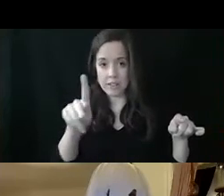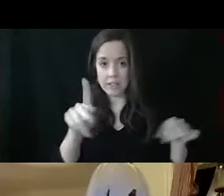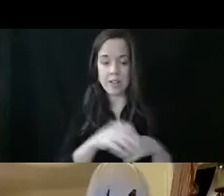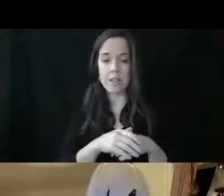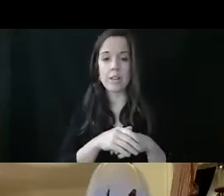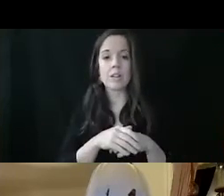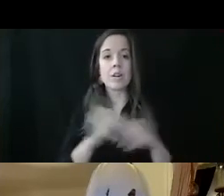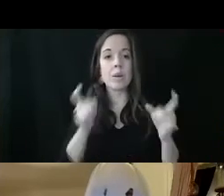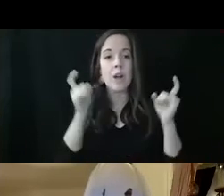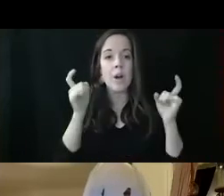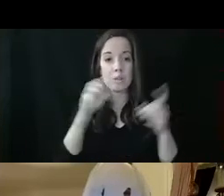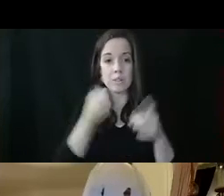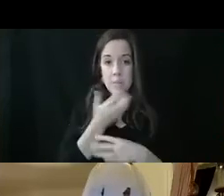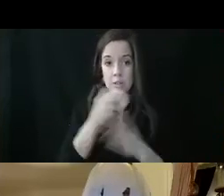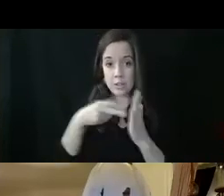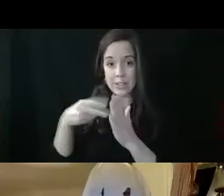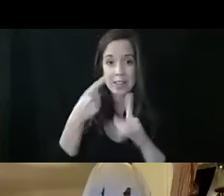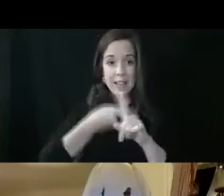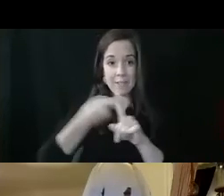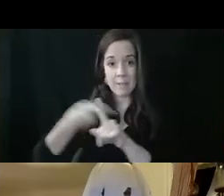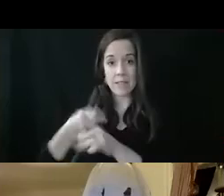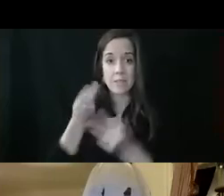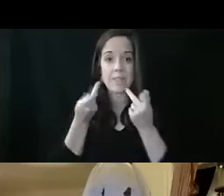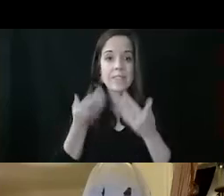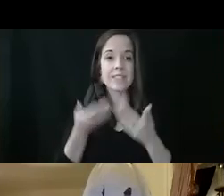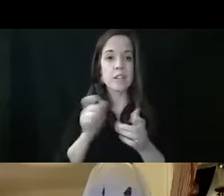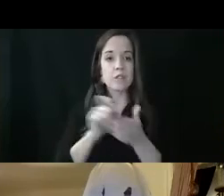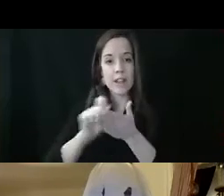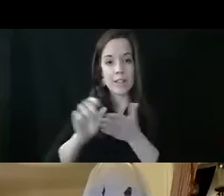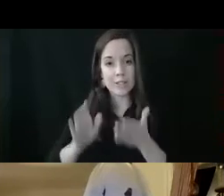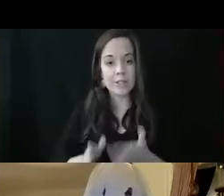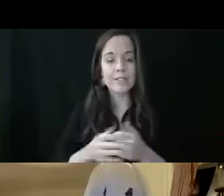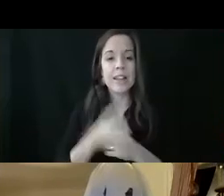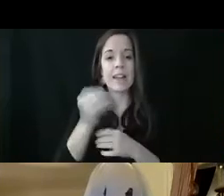reading and workshop every month with visiting writers, and we also host an annual retreat